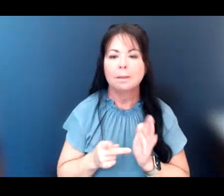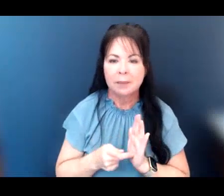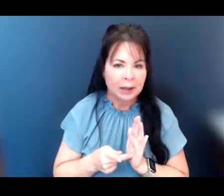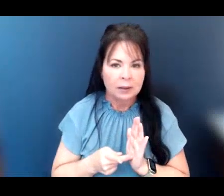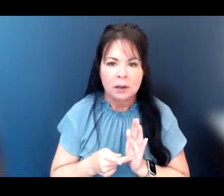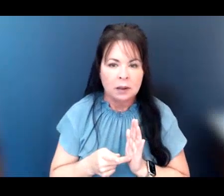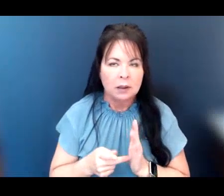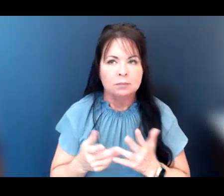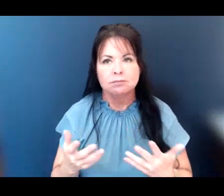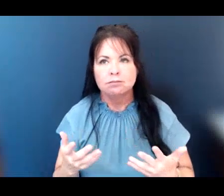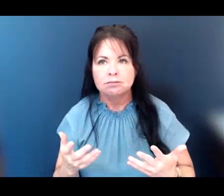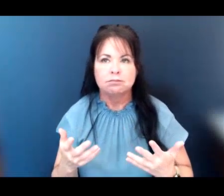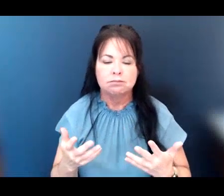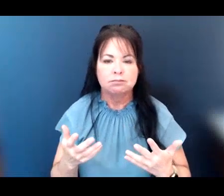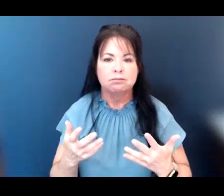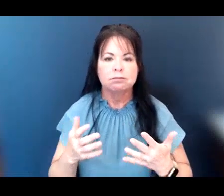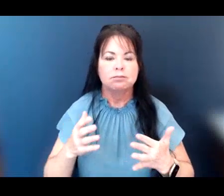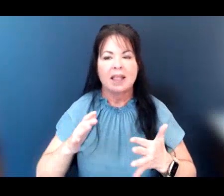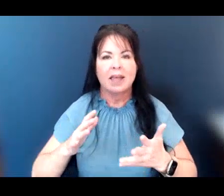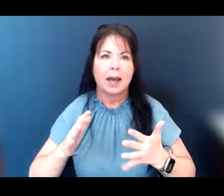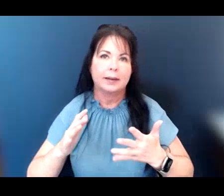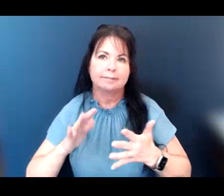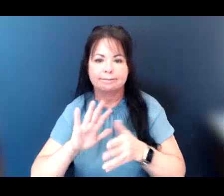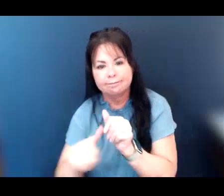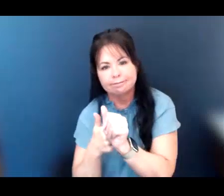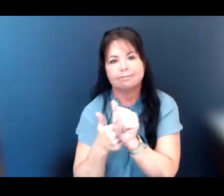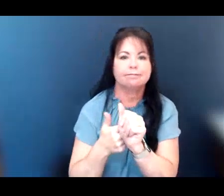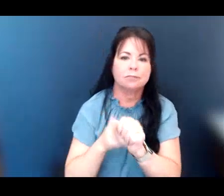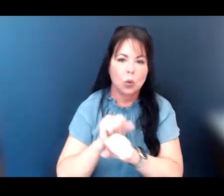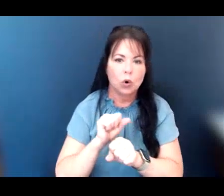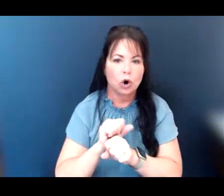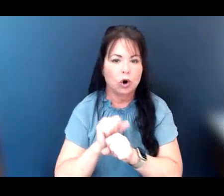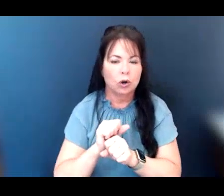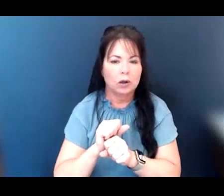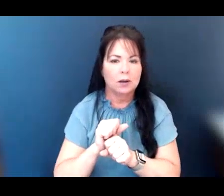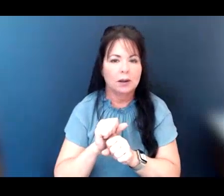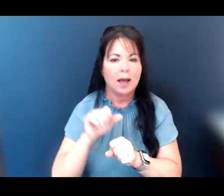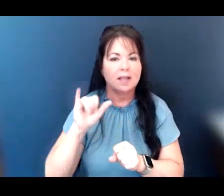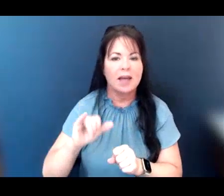on the backend to remediate what you were doing when you were creating the video.